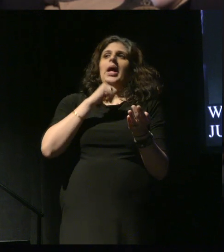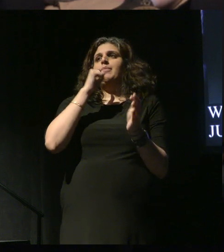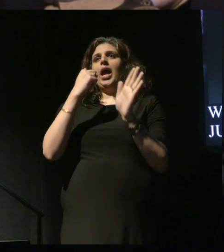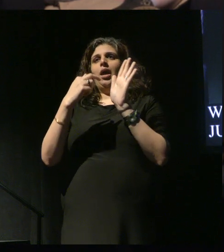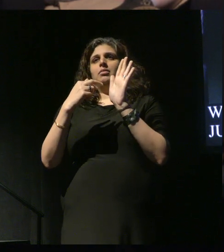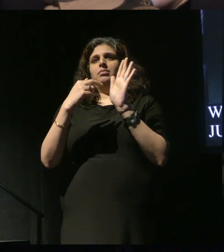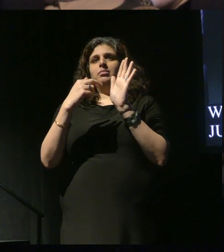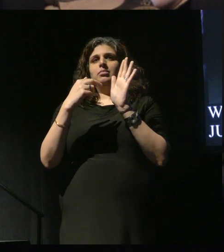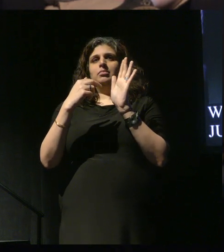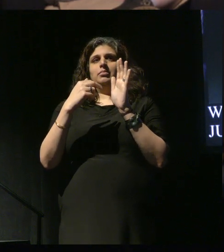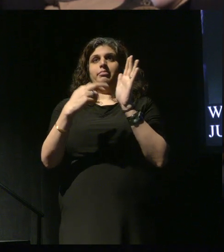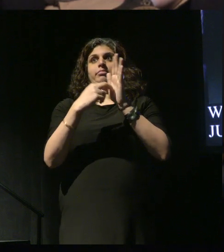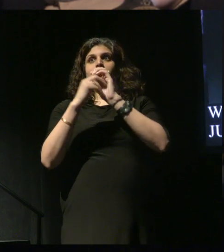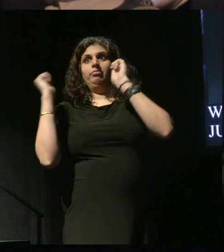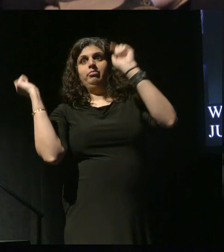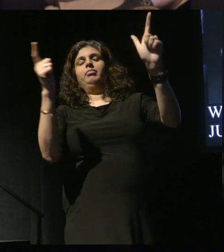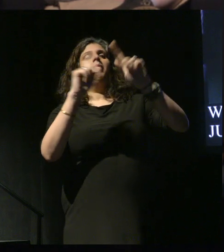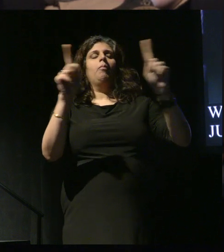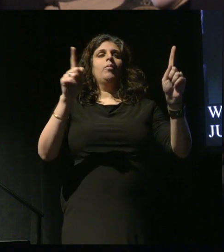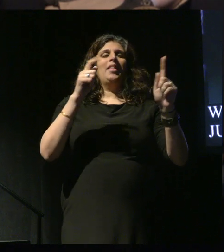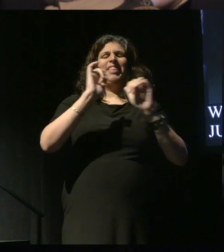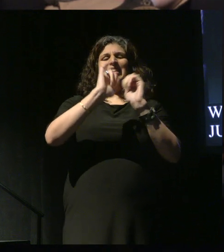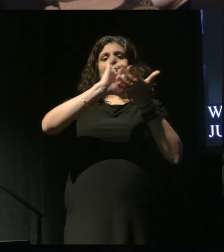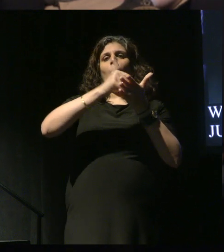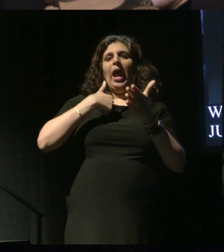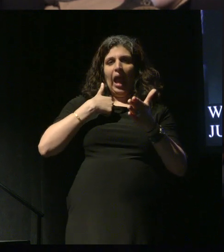That was just very much how I was raised.